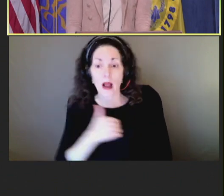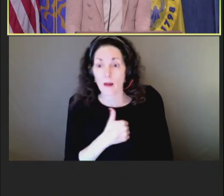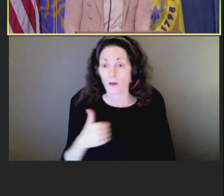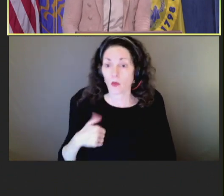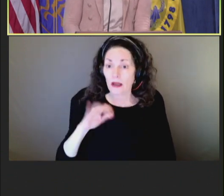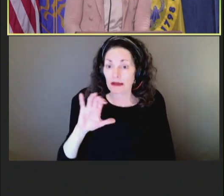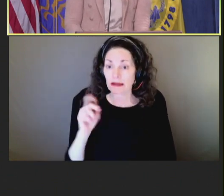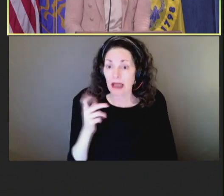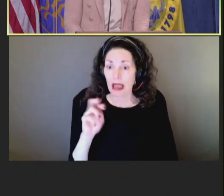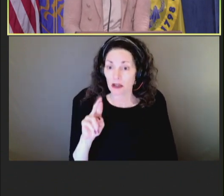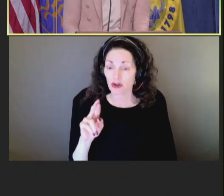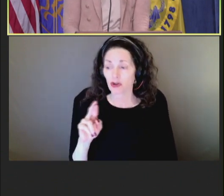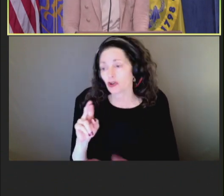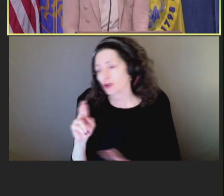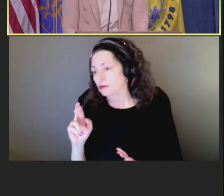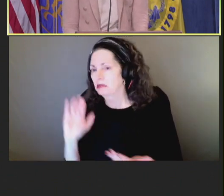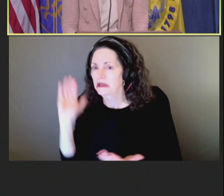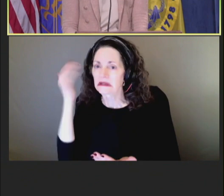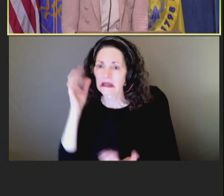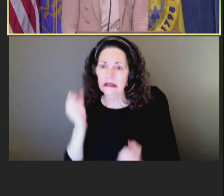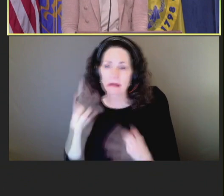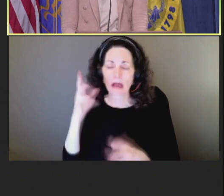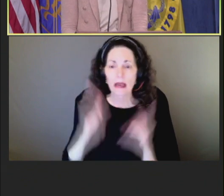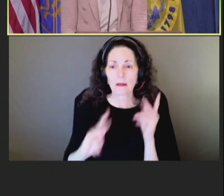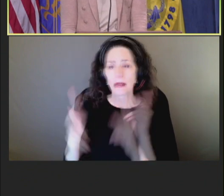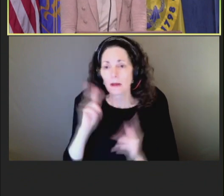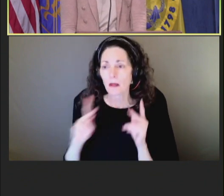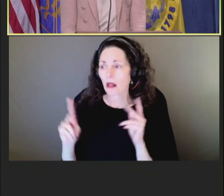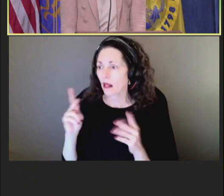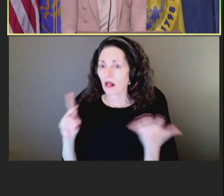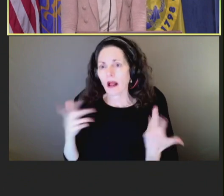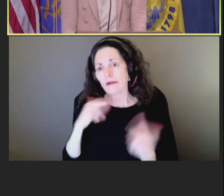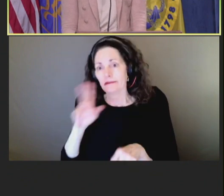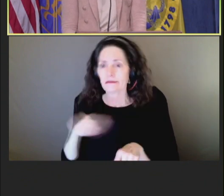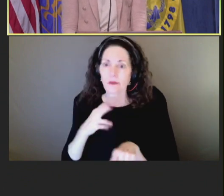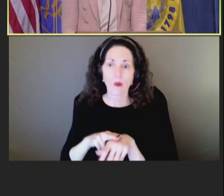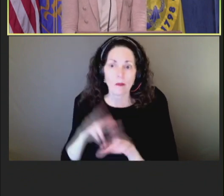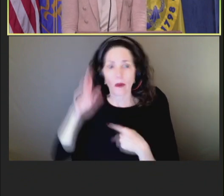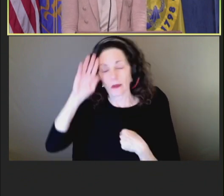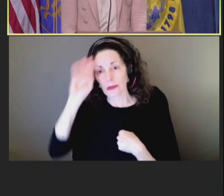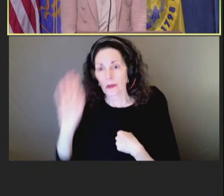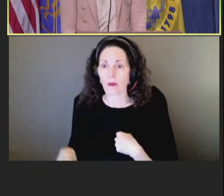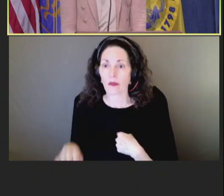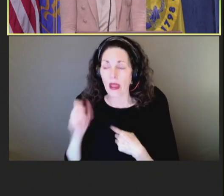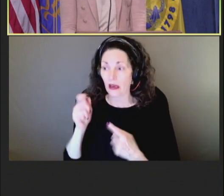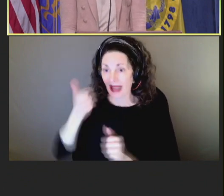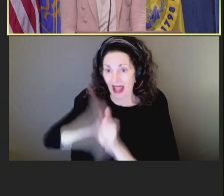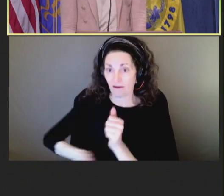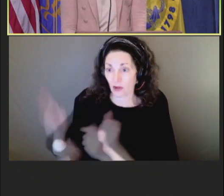these facts. So every two minutes, someone in the U.S. is diagnosed with breast cancer. One in 40